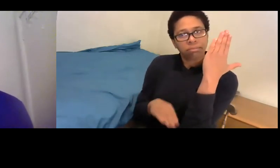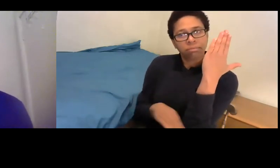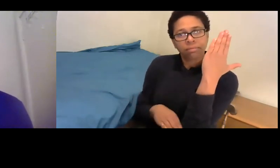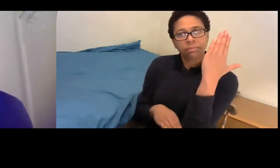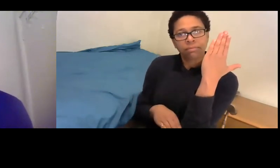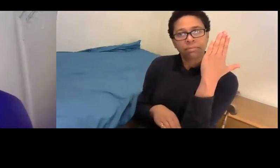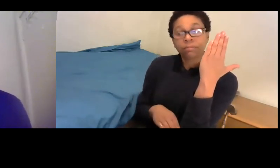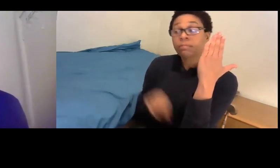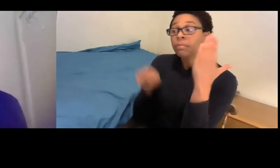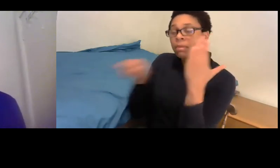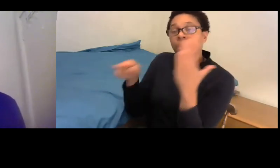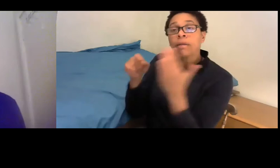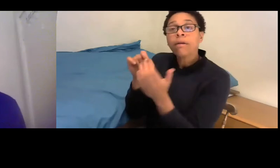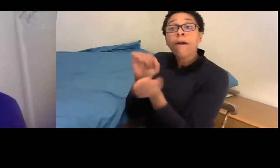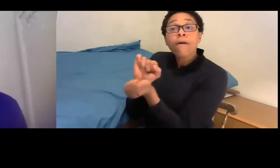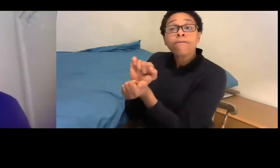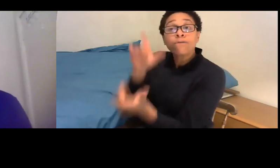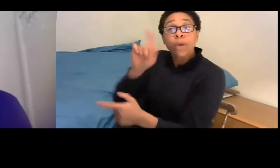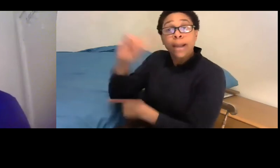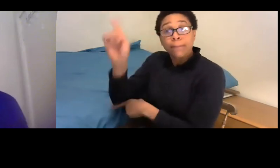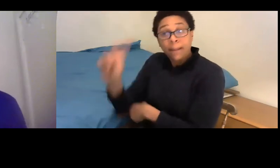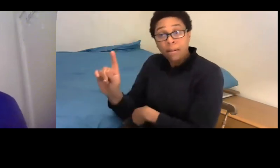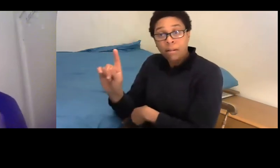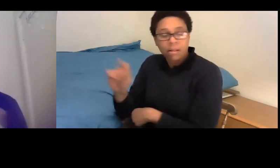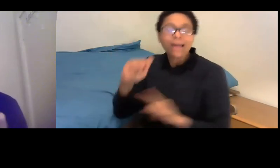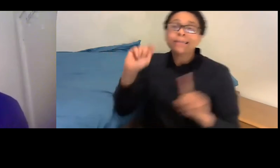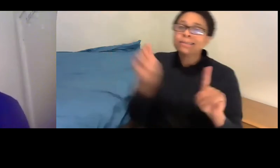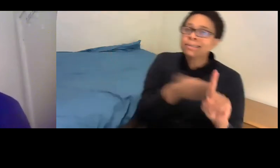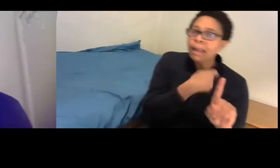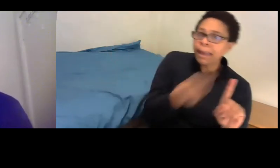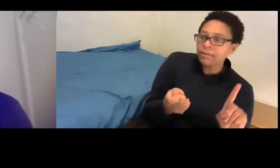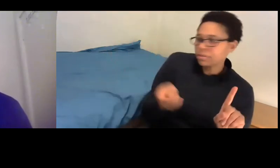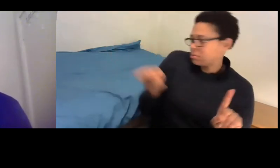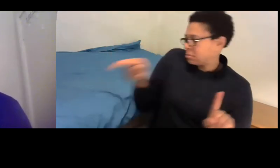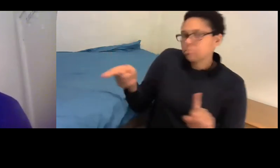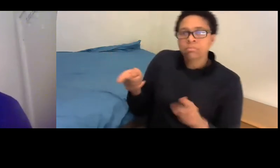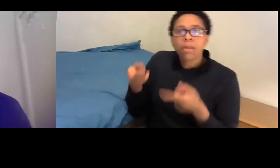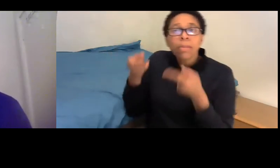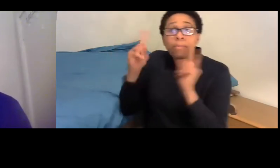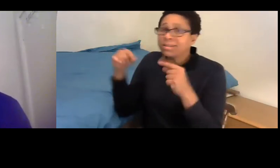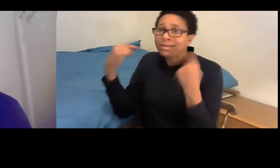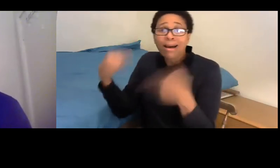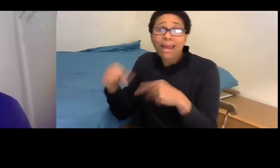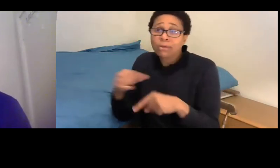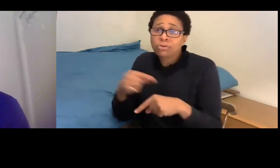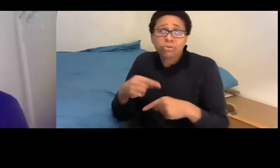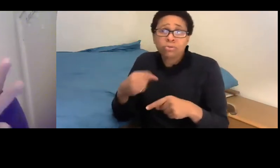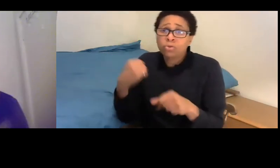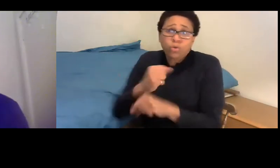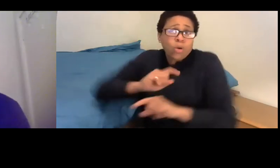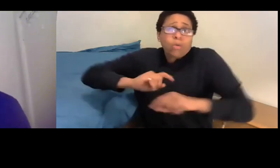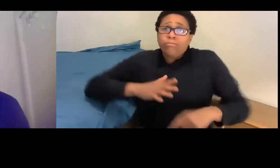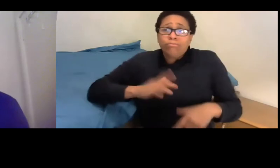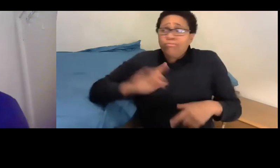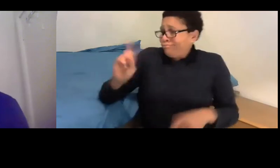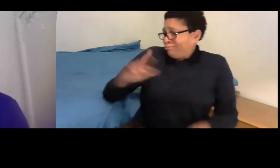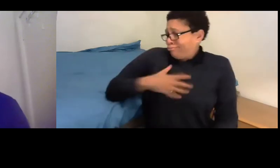and so on. So that's the missing link. I don't really have a view on that at the moment except to say, pay attention, we have to